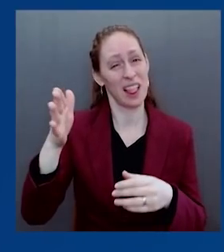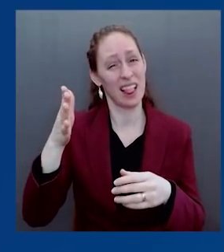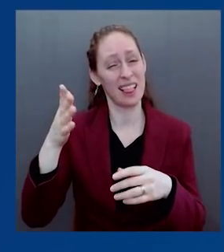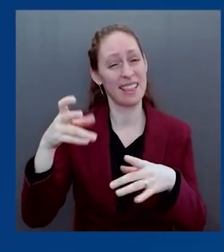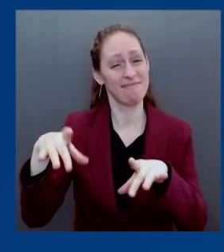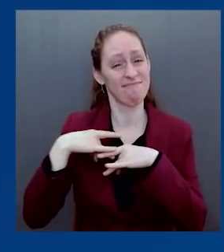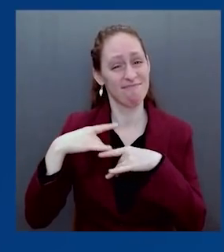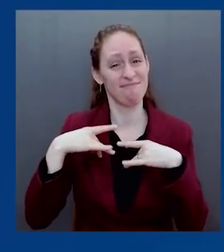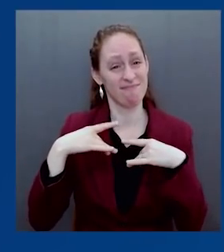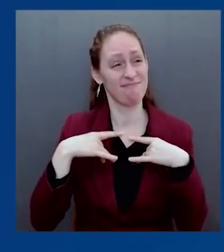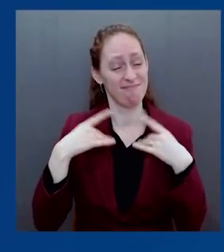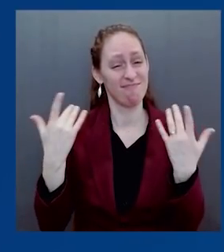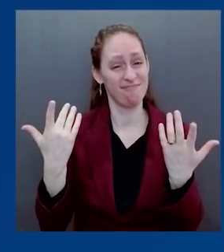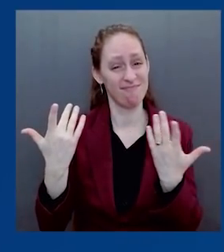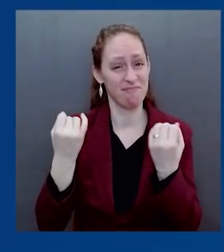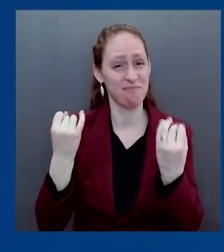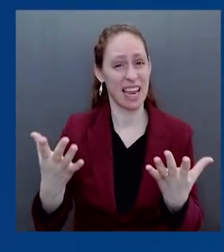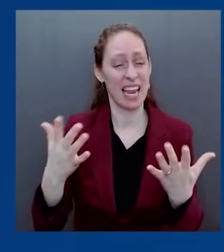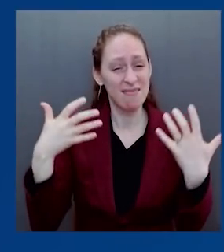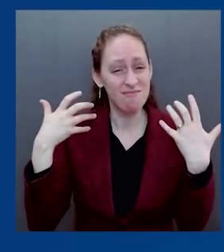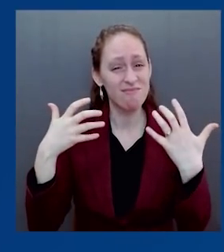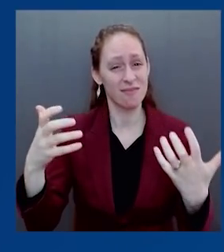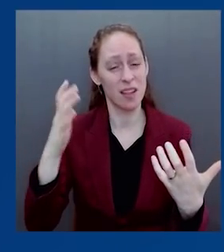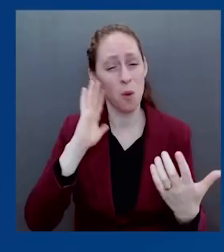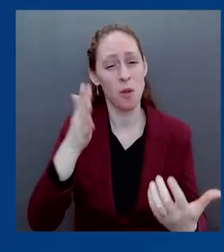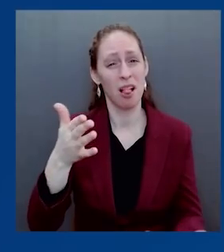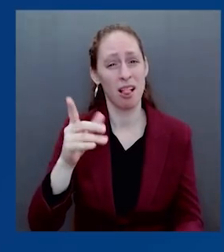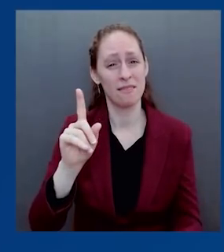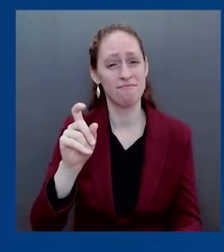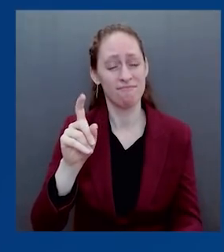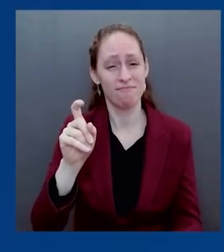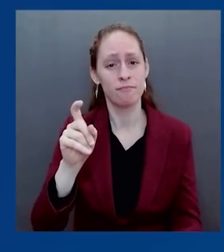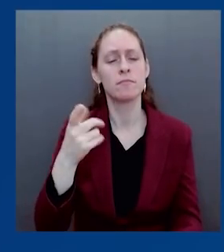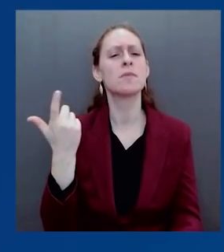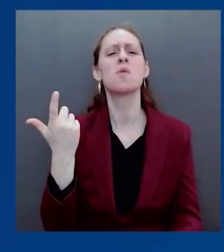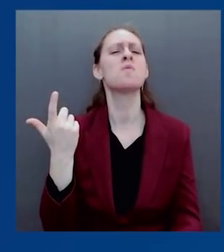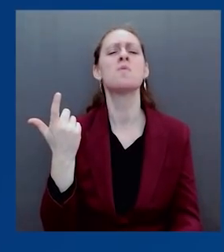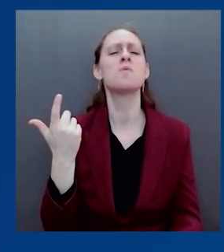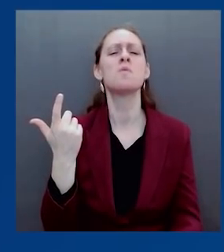during this current wave, or is that more looking at as it becomes endemic.